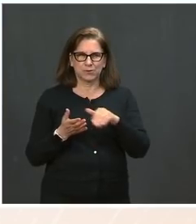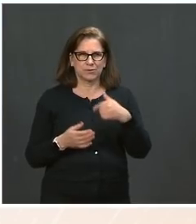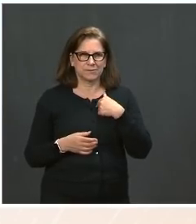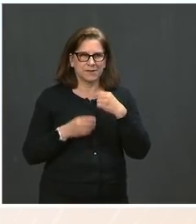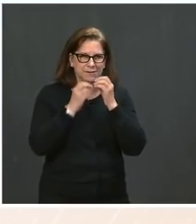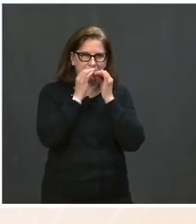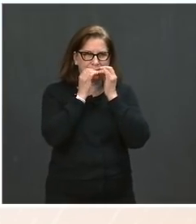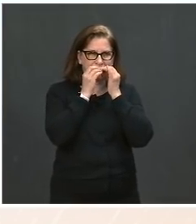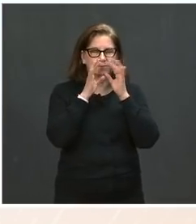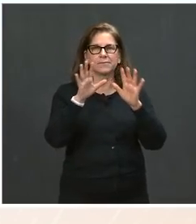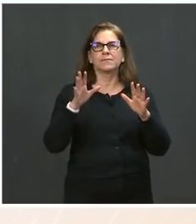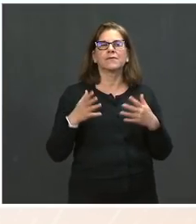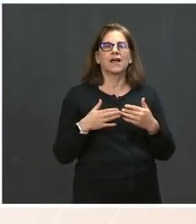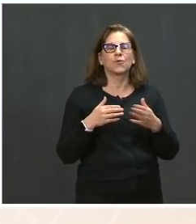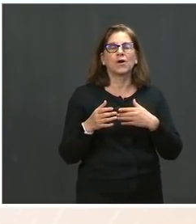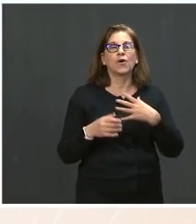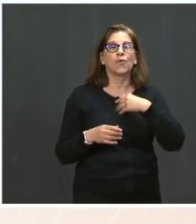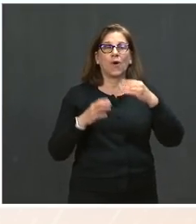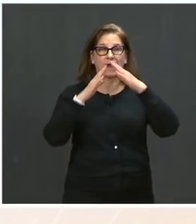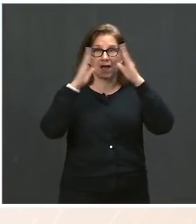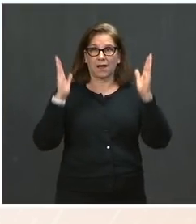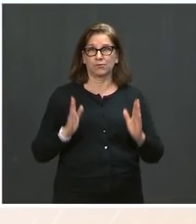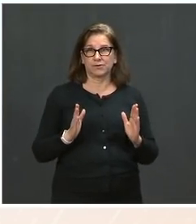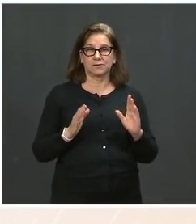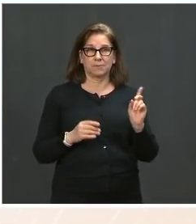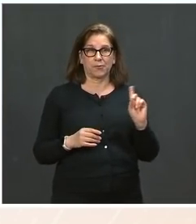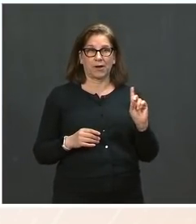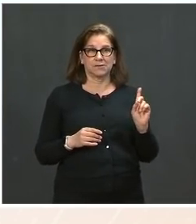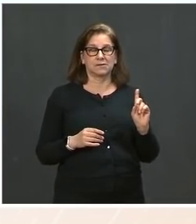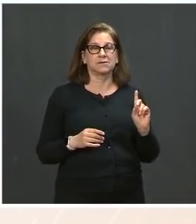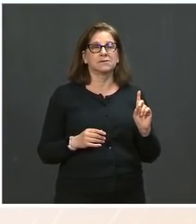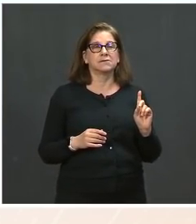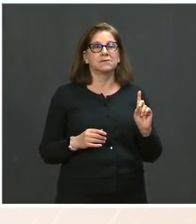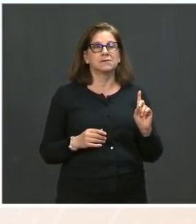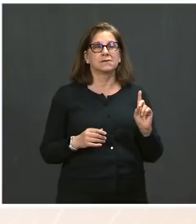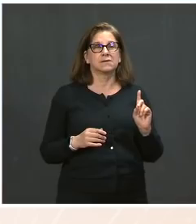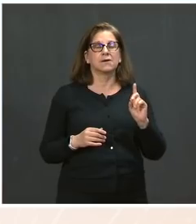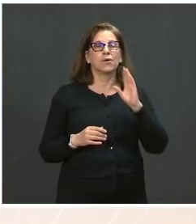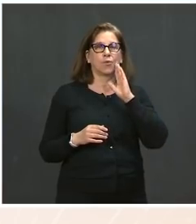said they won't support bills without removing the cap. Given the -- and they could sink the bill if they stand to